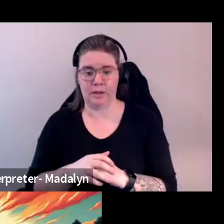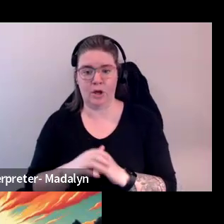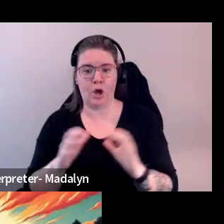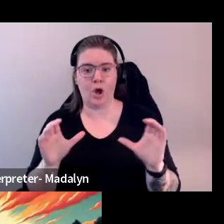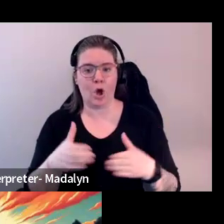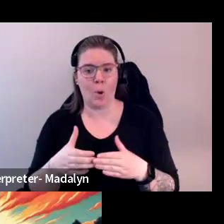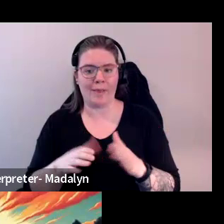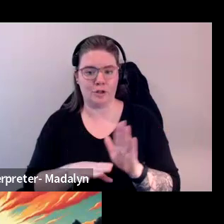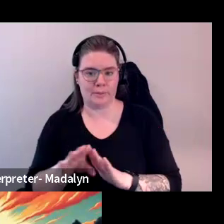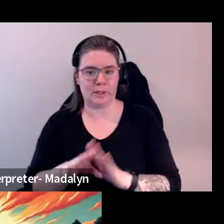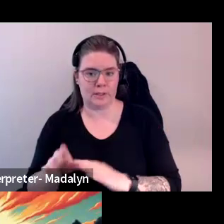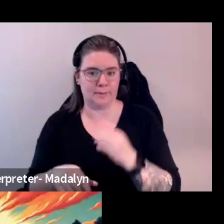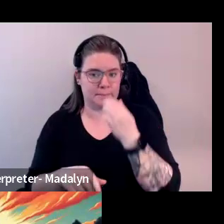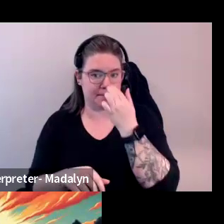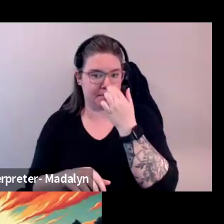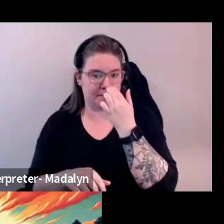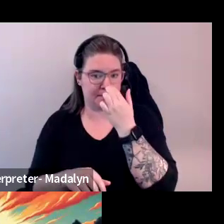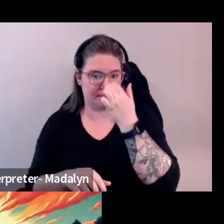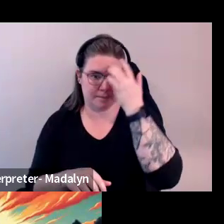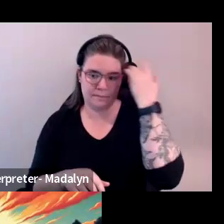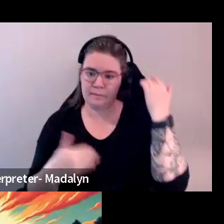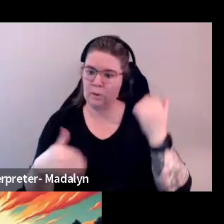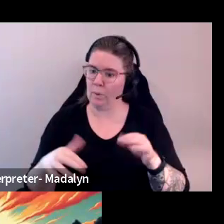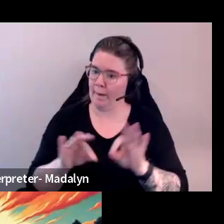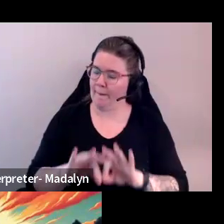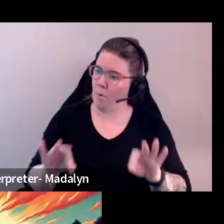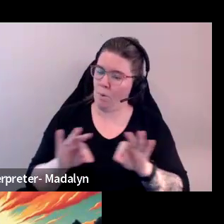Tom Olin: Collision goes so, so, so, so important. Now. Tom Olin: I mean, that's.